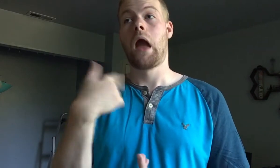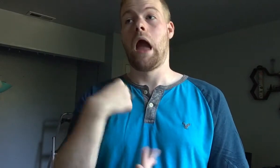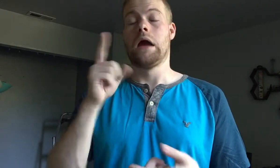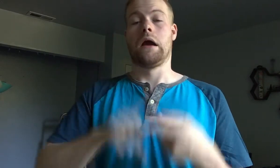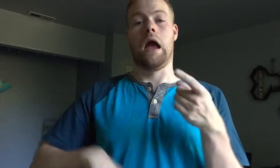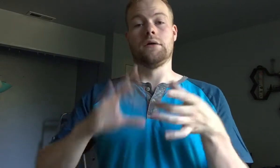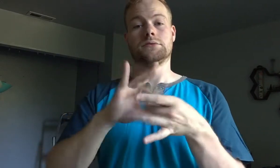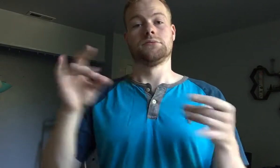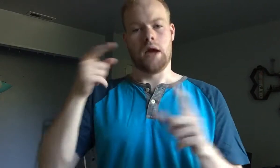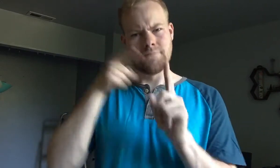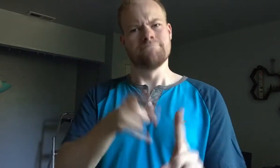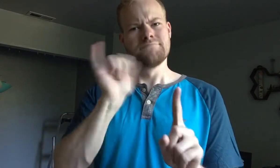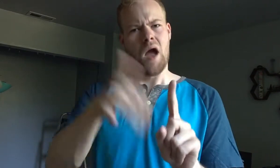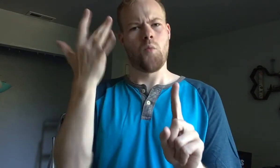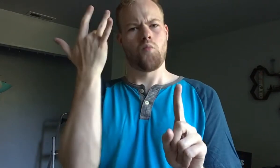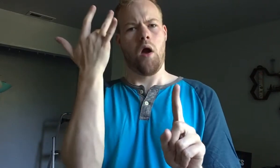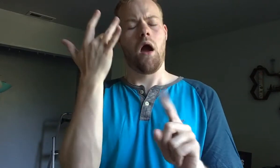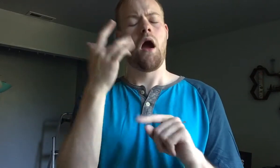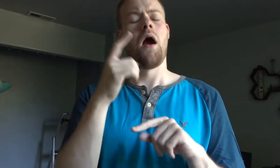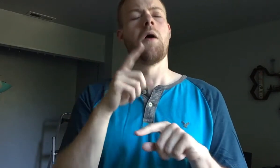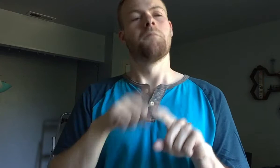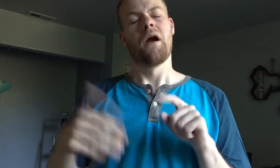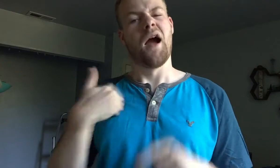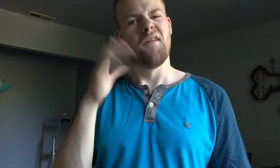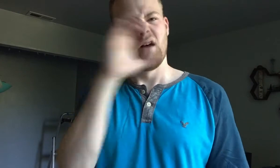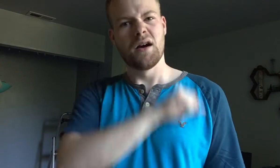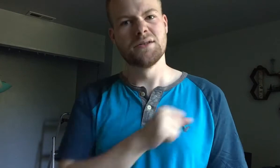I can’t say for sure why this is, but I have a guess.